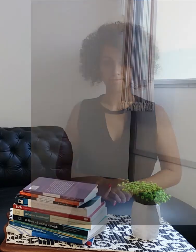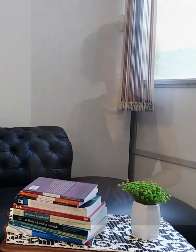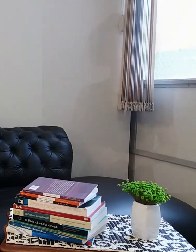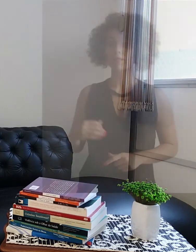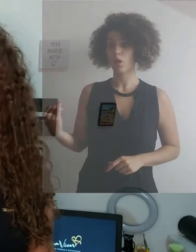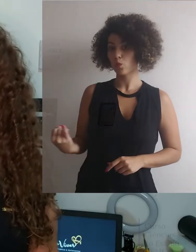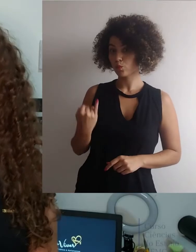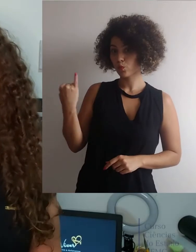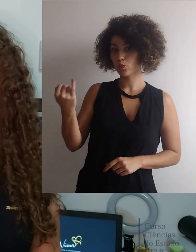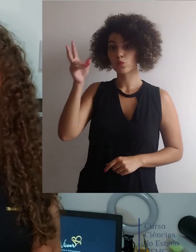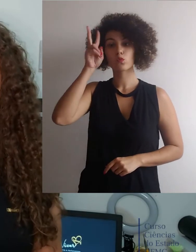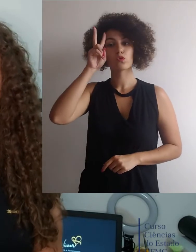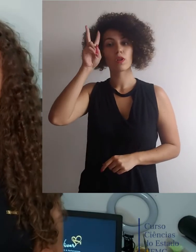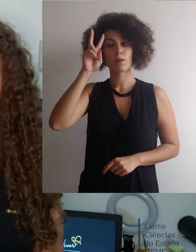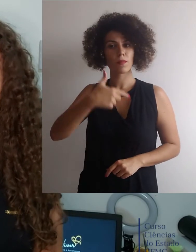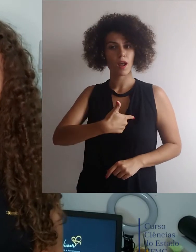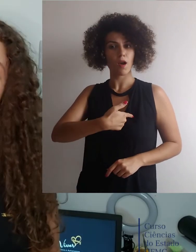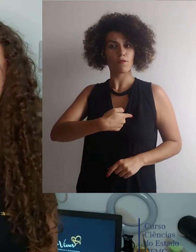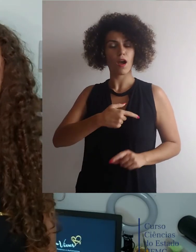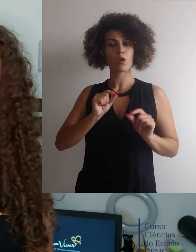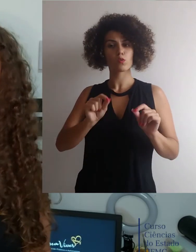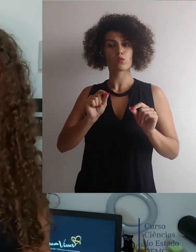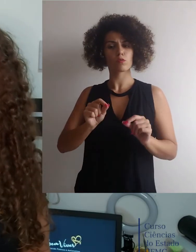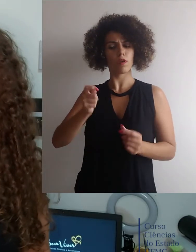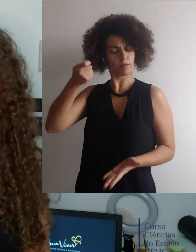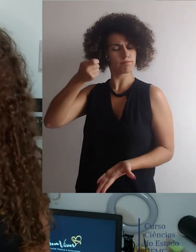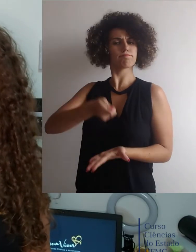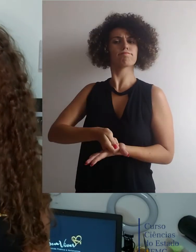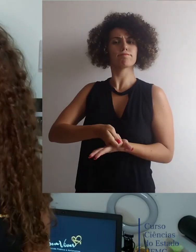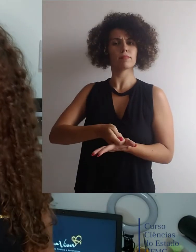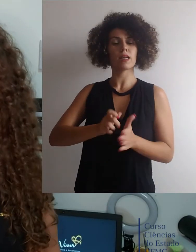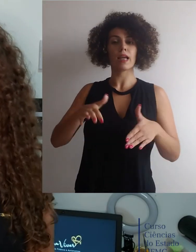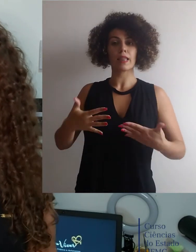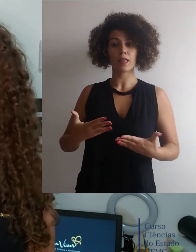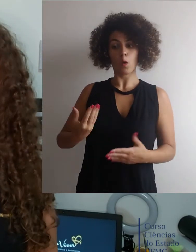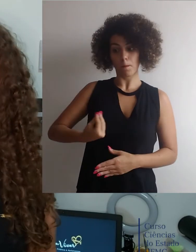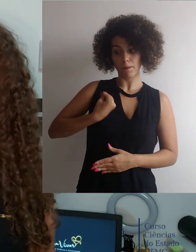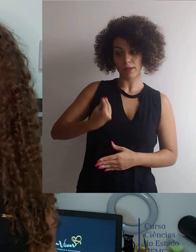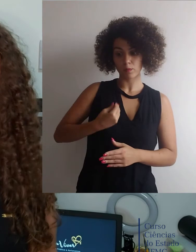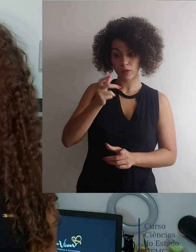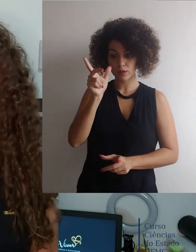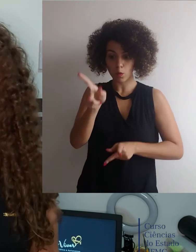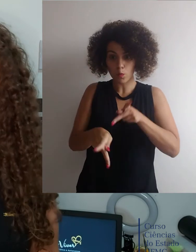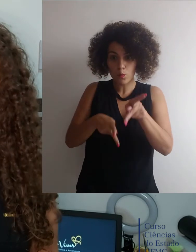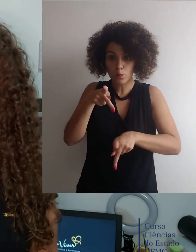access health care. And it's good for us to keep in mind that Vargas was a dictator, so popular participation during this period